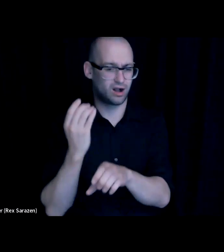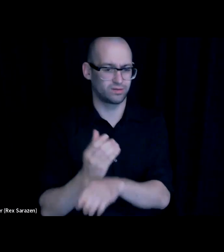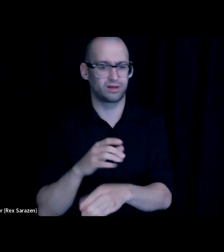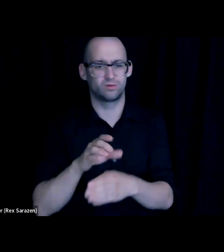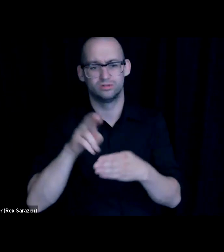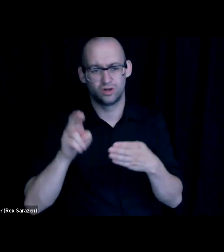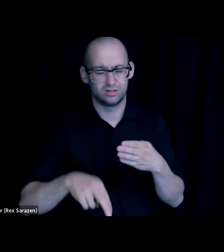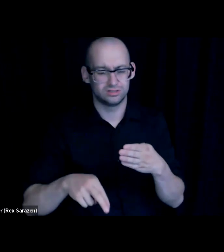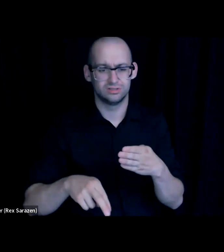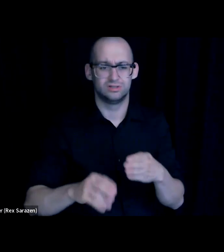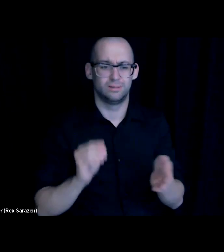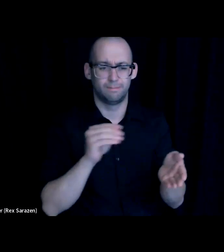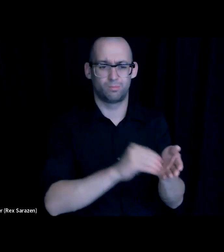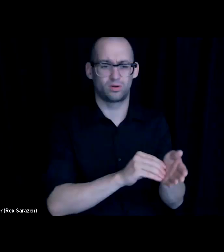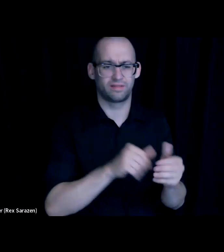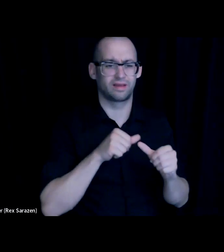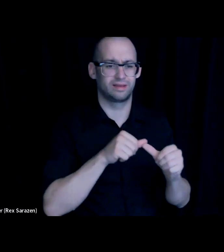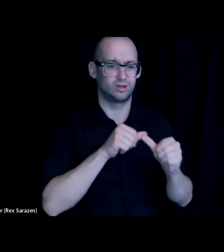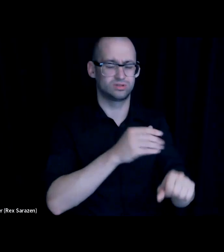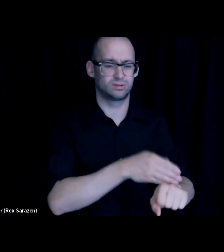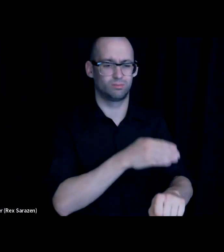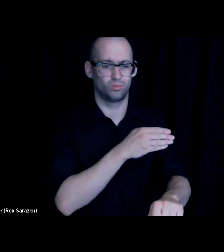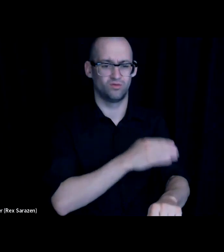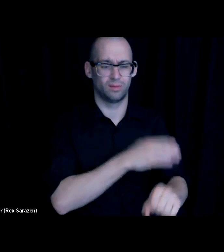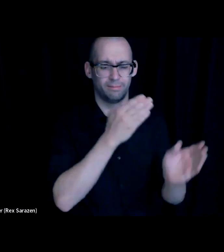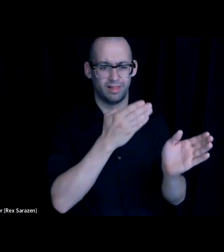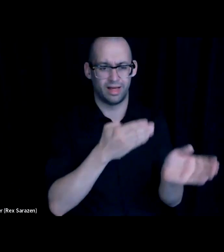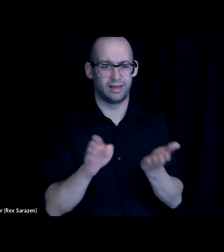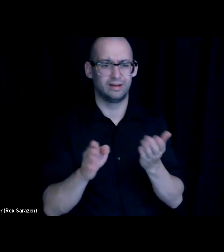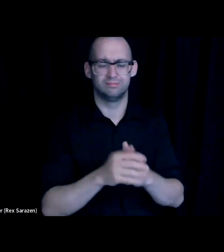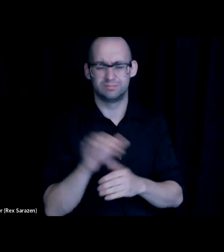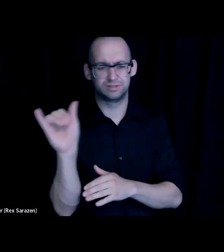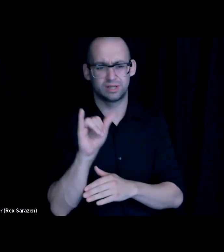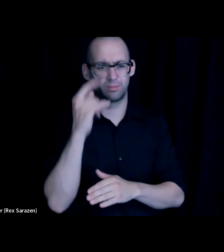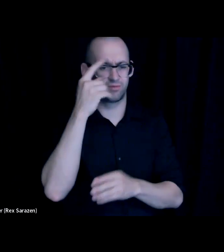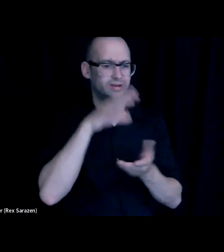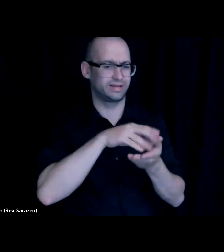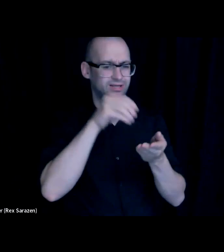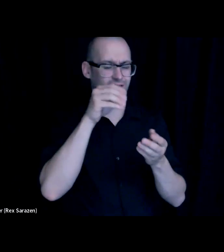plan and address the needs of those learners. Similarly we do the same thing for our teachers,